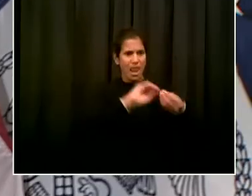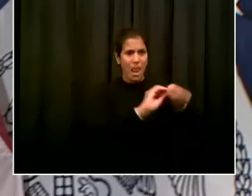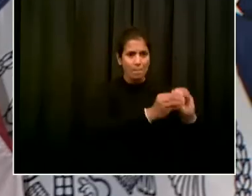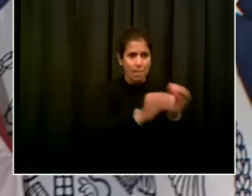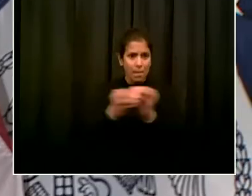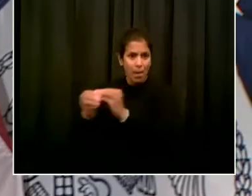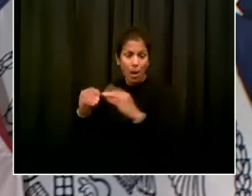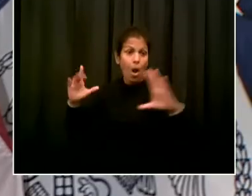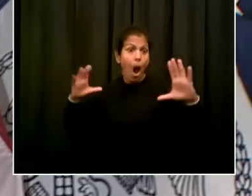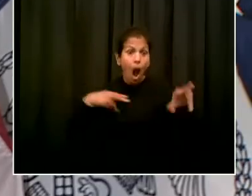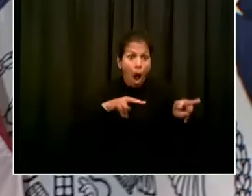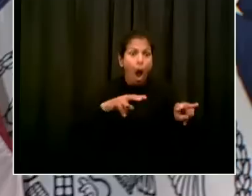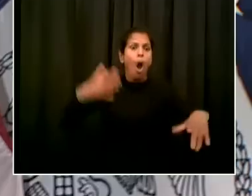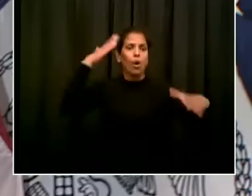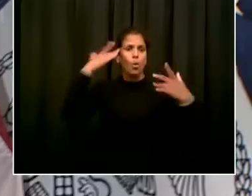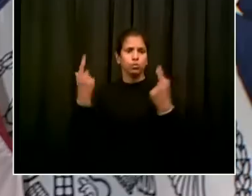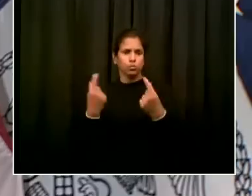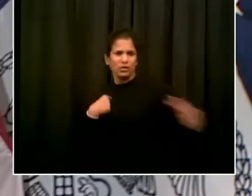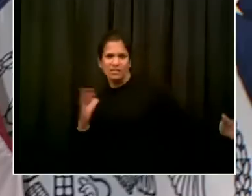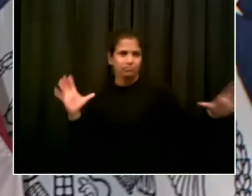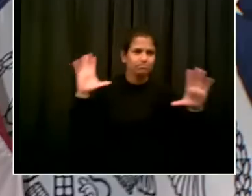I CALLED FOR THESE RESTRICTIONS, I THINK THEY ARE